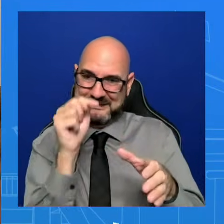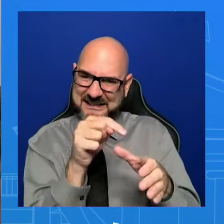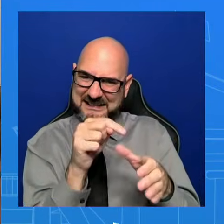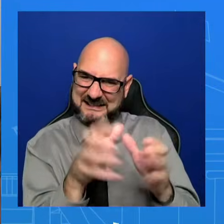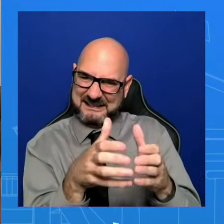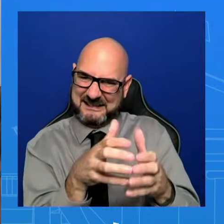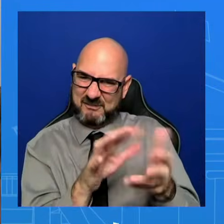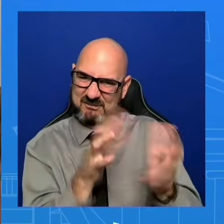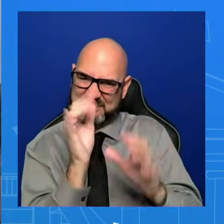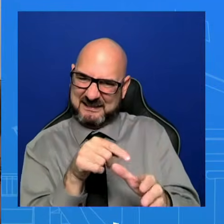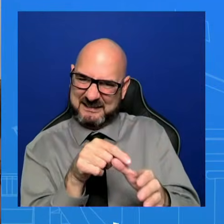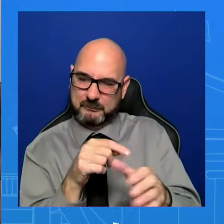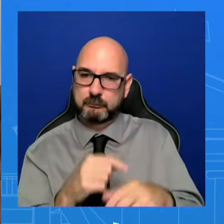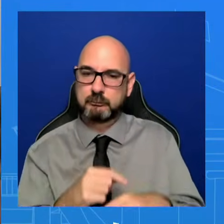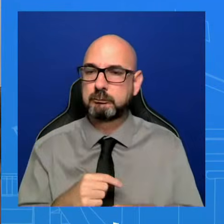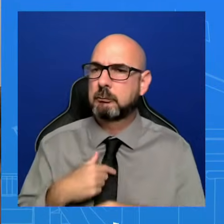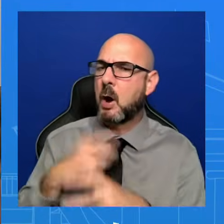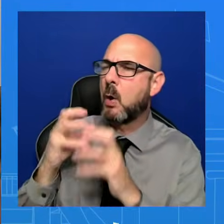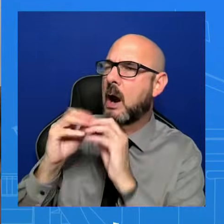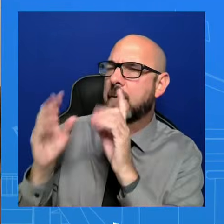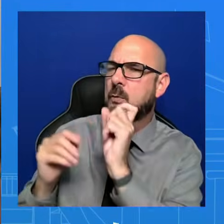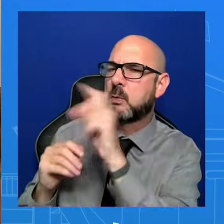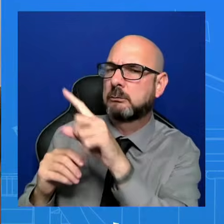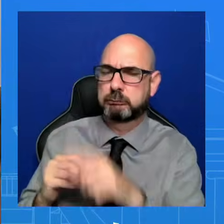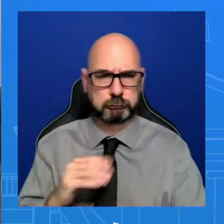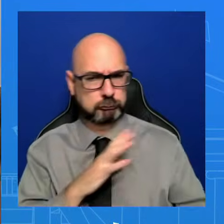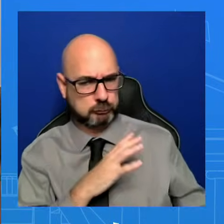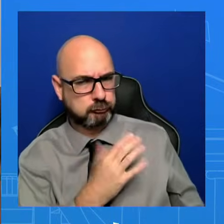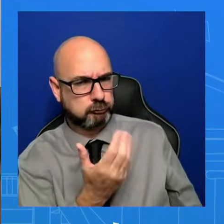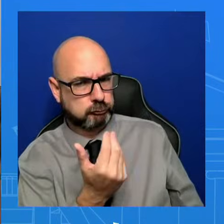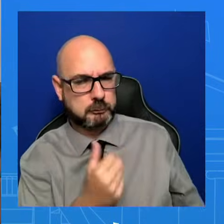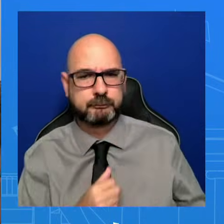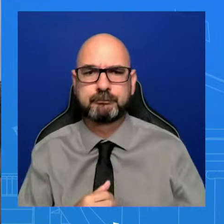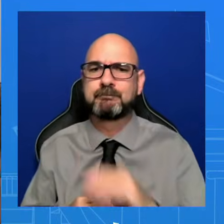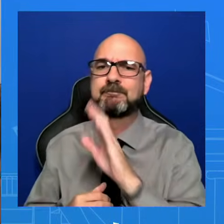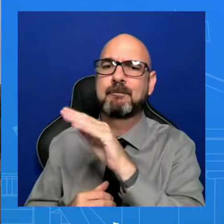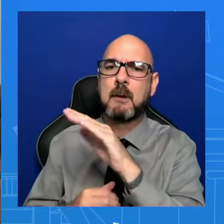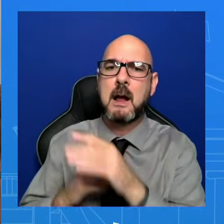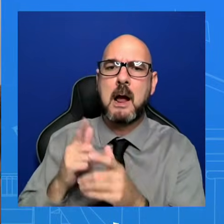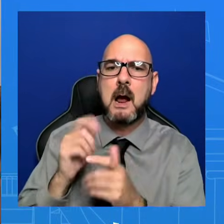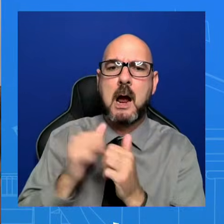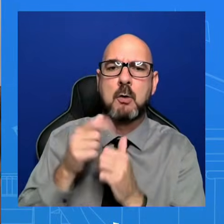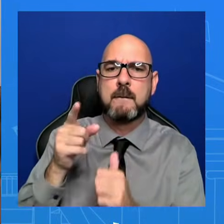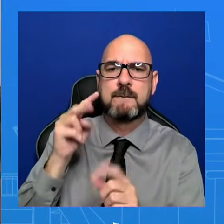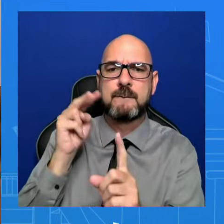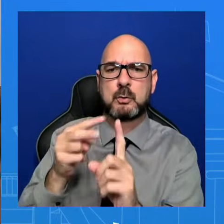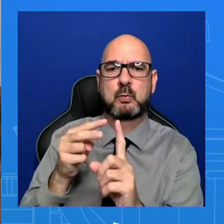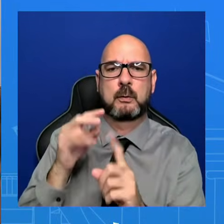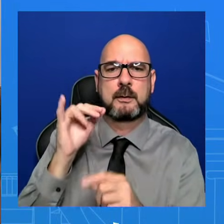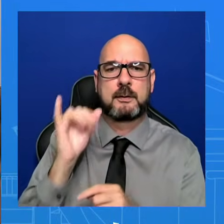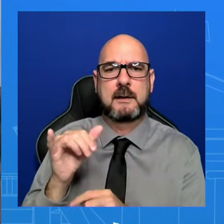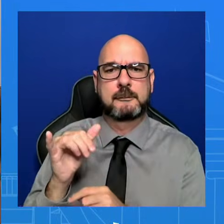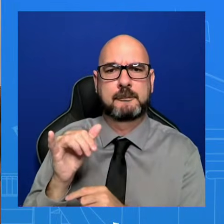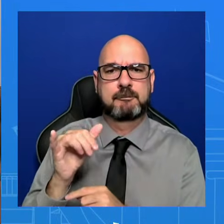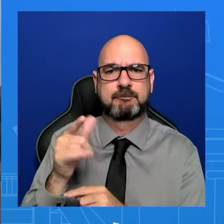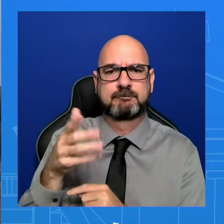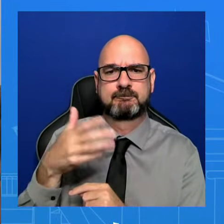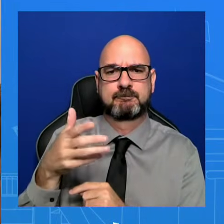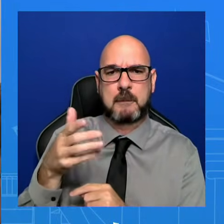The Press: What -- what is the White House -- how do they -- how does the White House view the protests themselves, the causes behind them, the frustrations behind them?